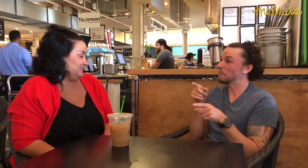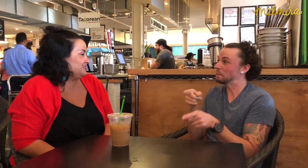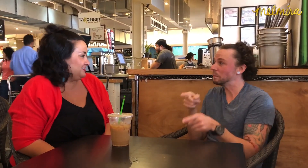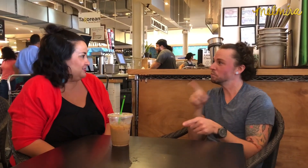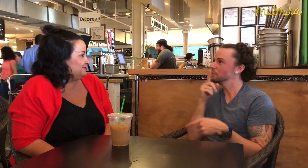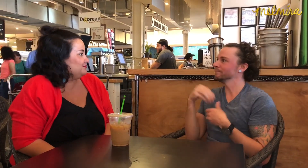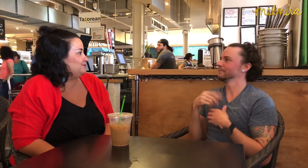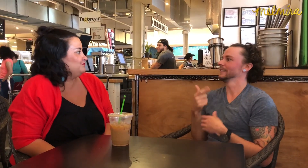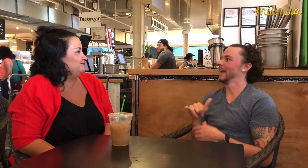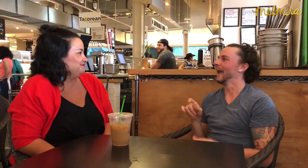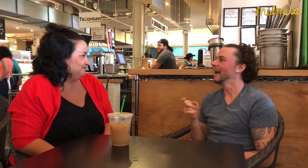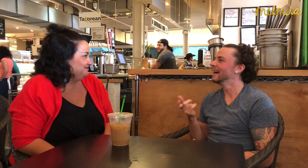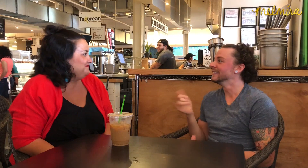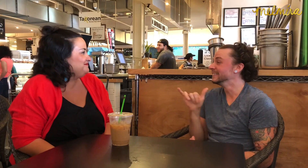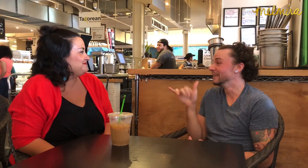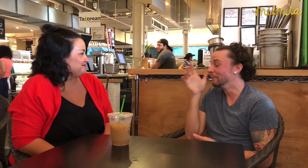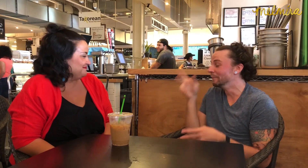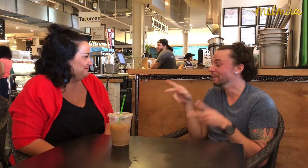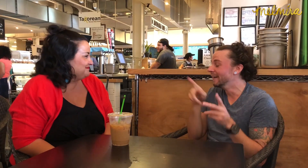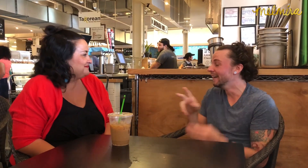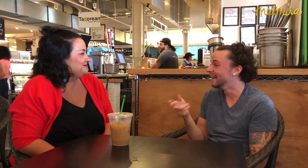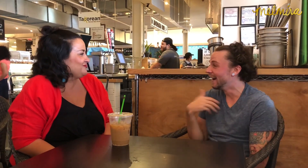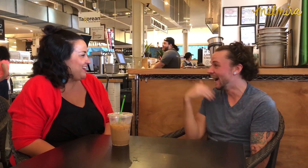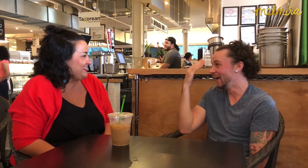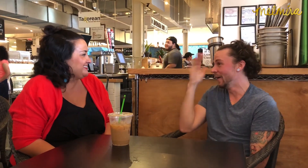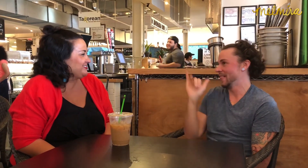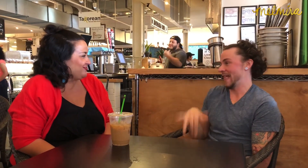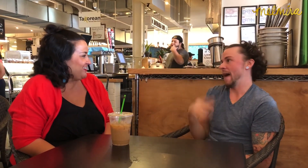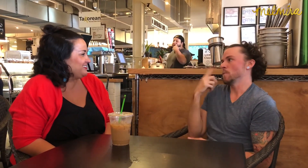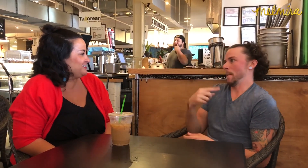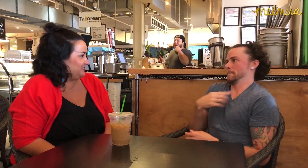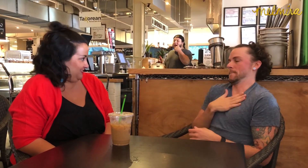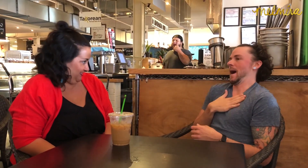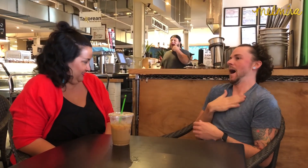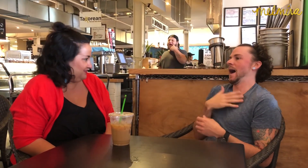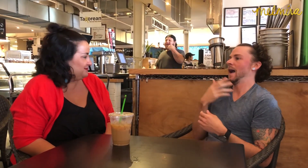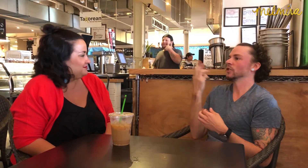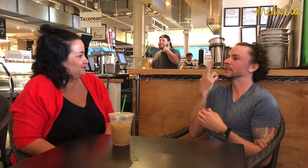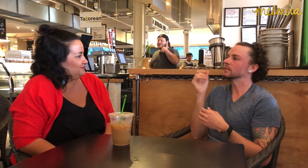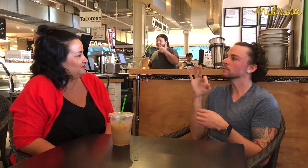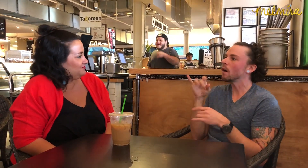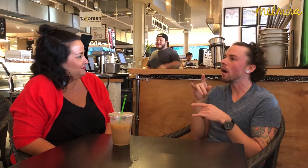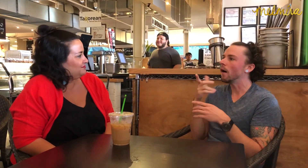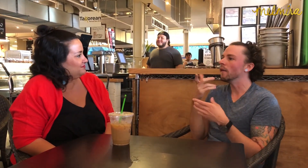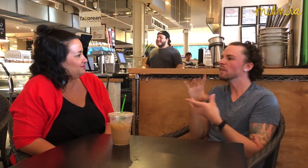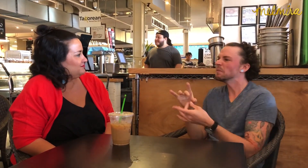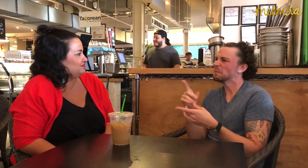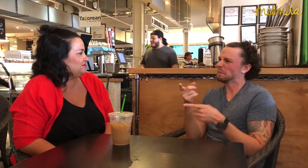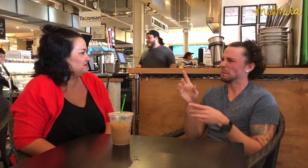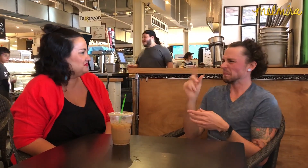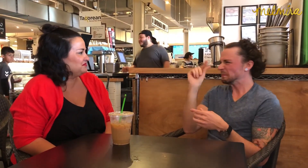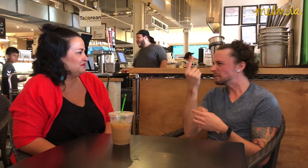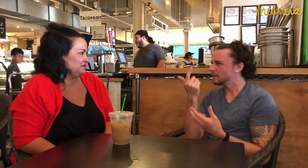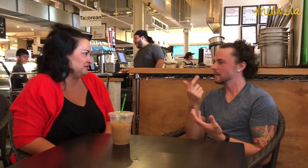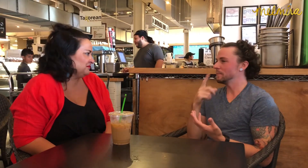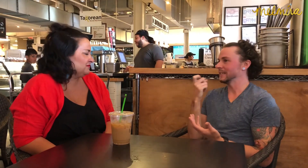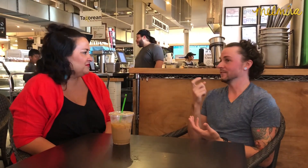who haven't come out and they mock gay people. Same scenario. That was MY reason for mocking and insulting